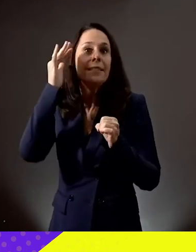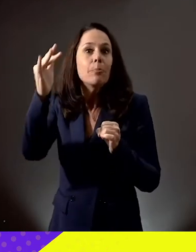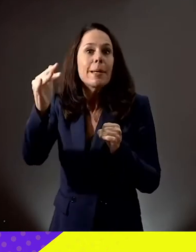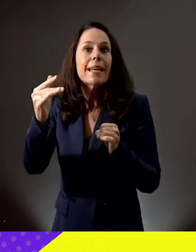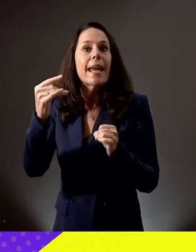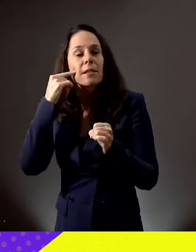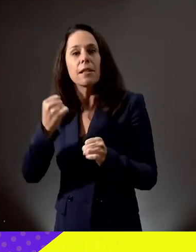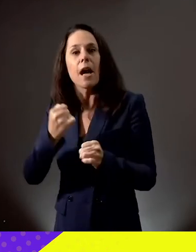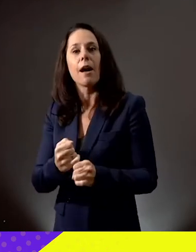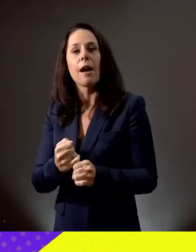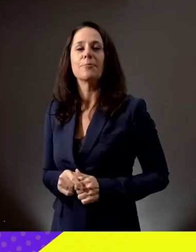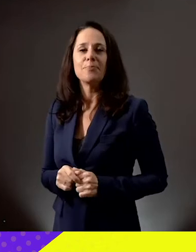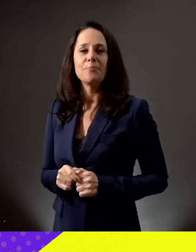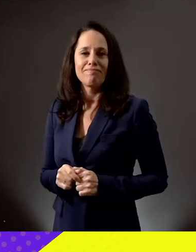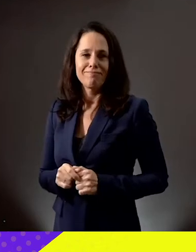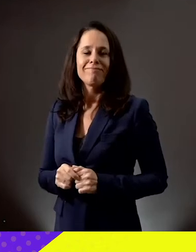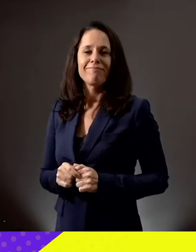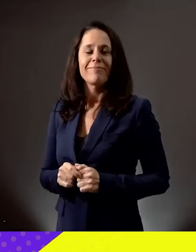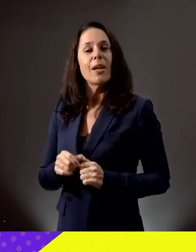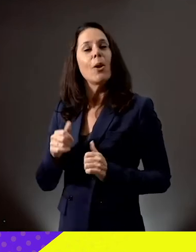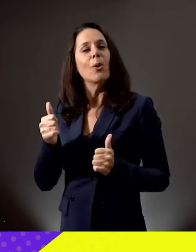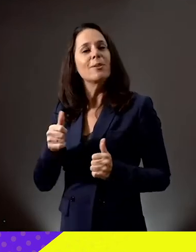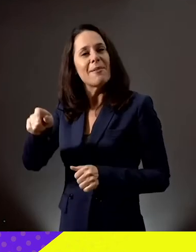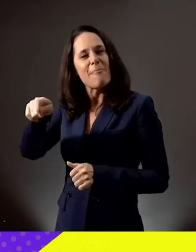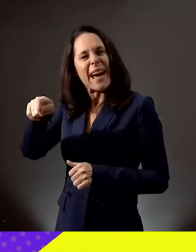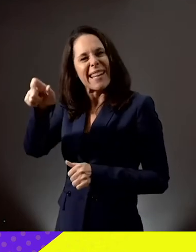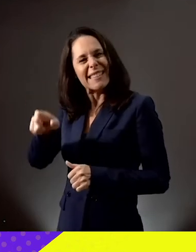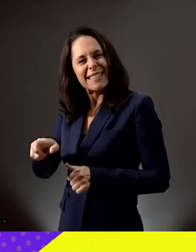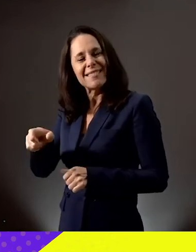Mariette already mentioned it: Our theme is Being Yourself Works.